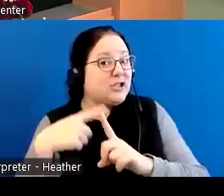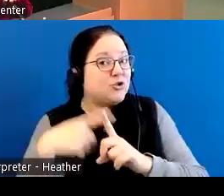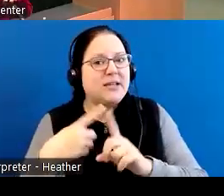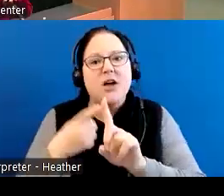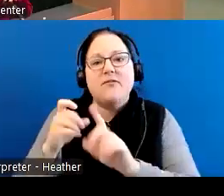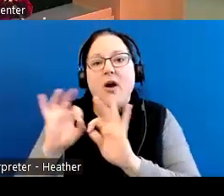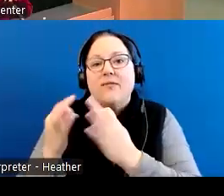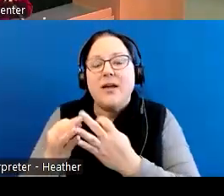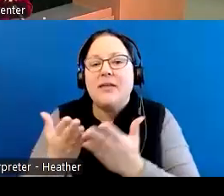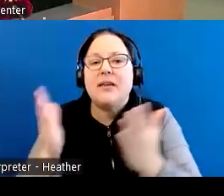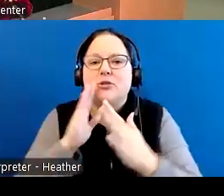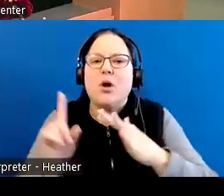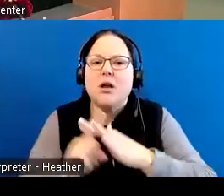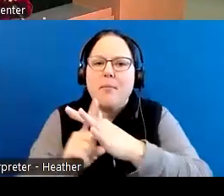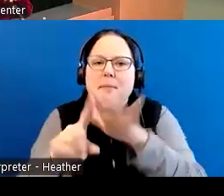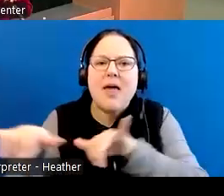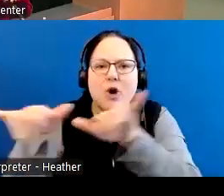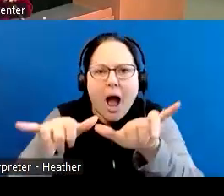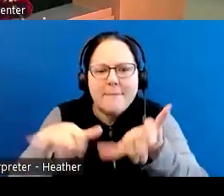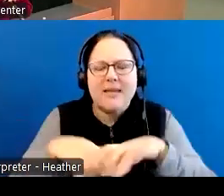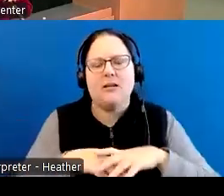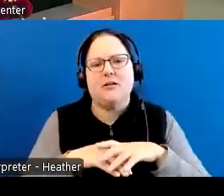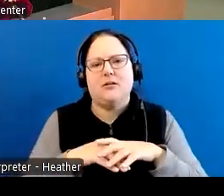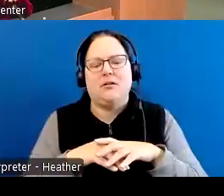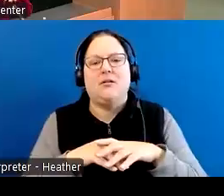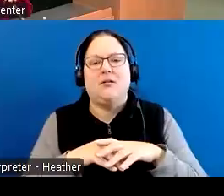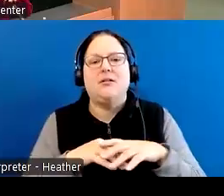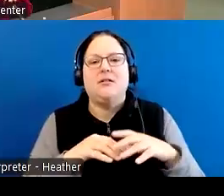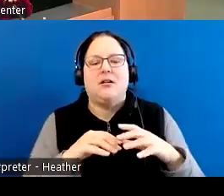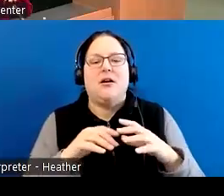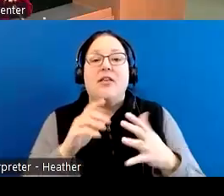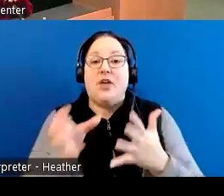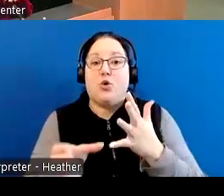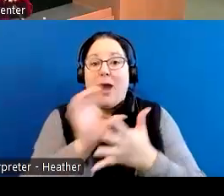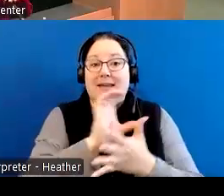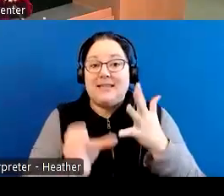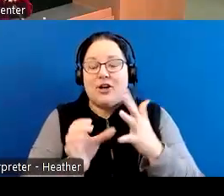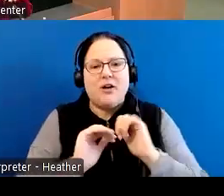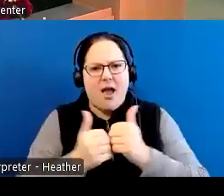would pop up. Um and so the the real criteria for how we arrived at the final risky strengths was